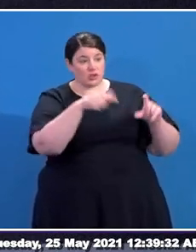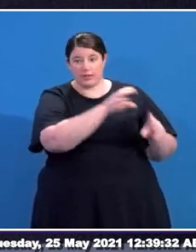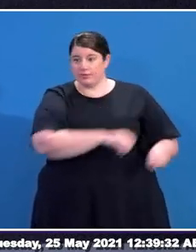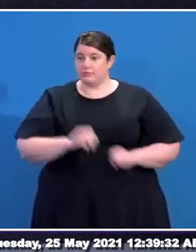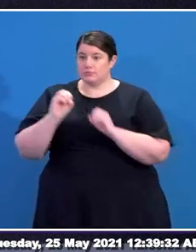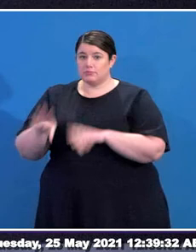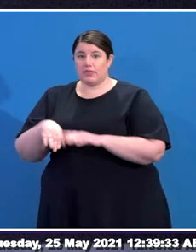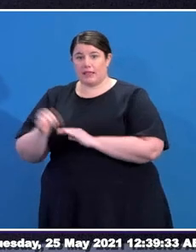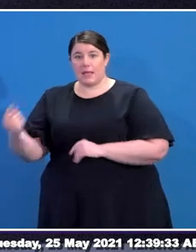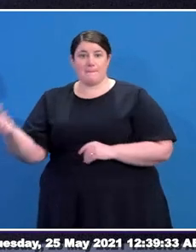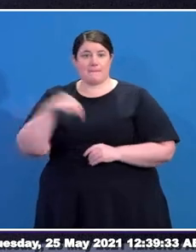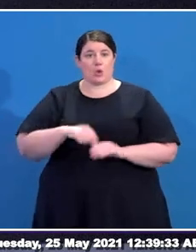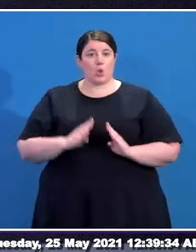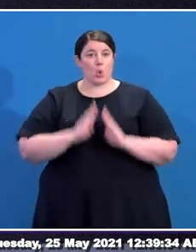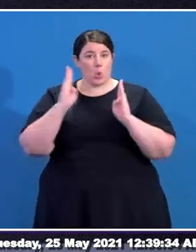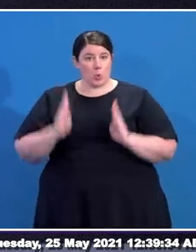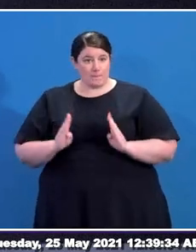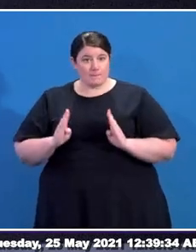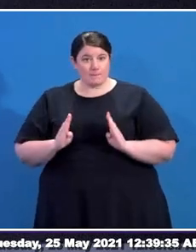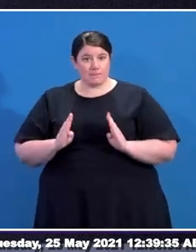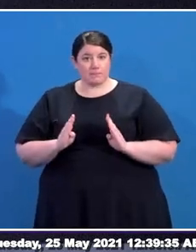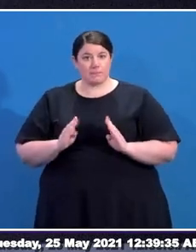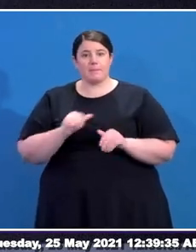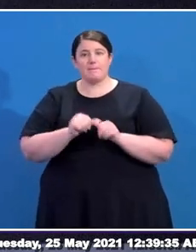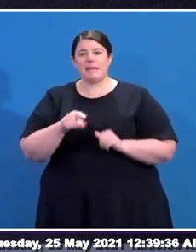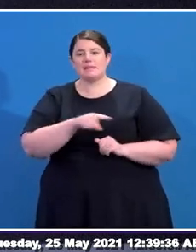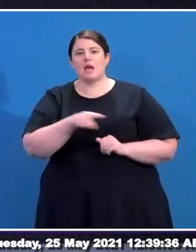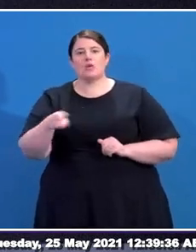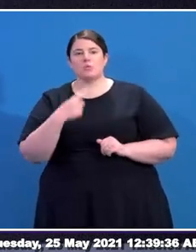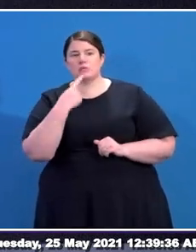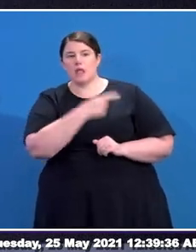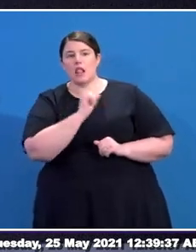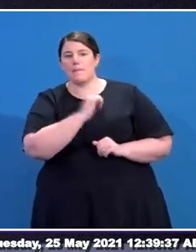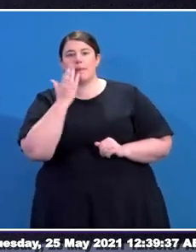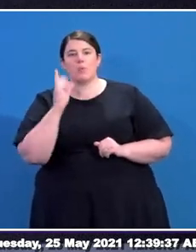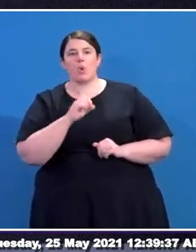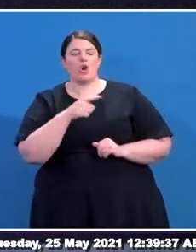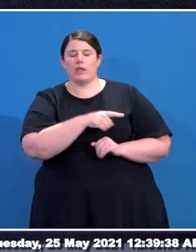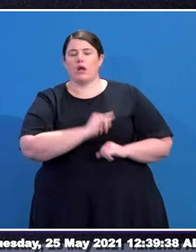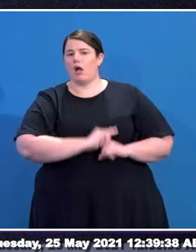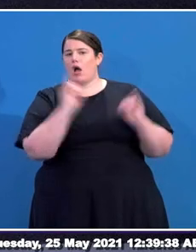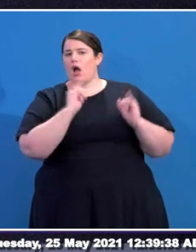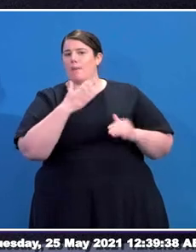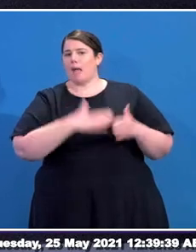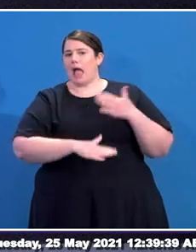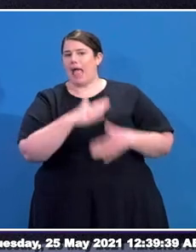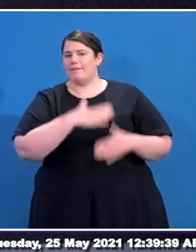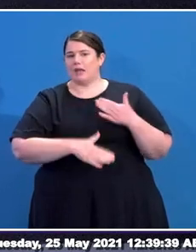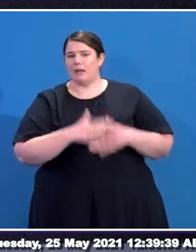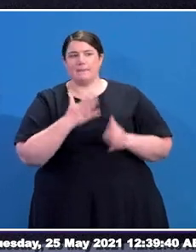him back home and then tell me that he had a behaviour, so that I don't get to